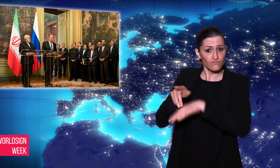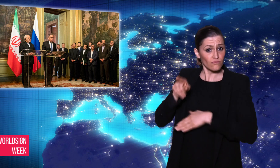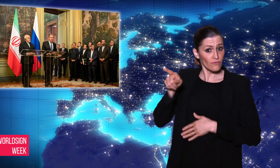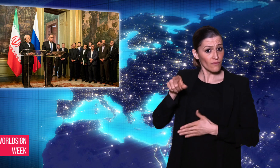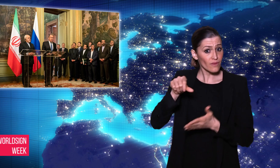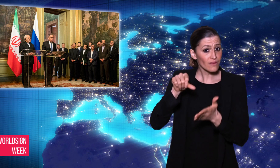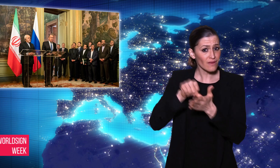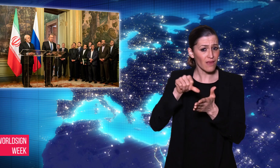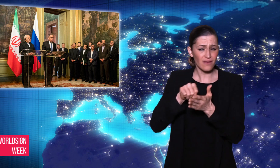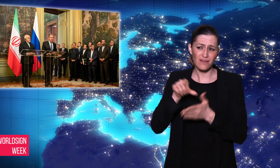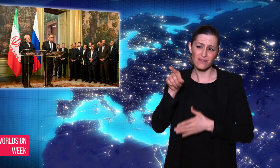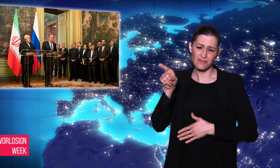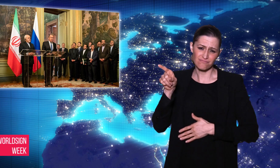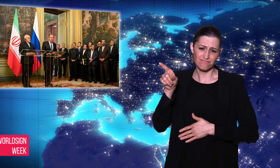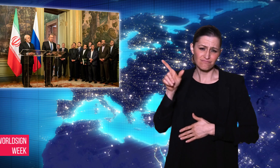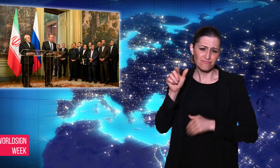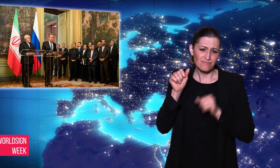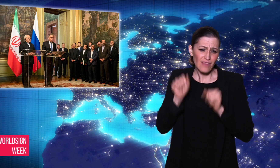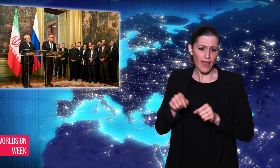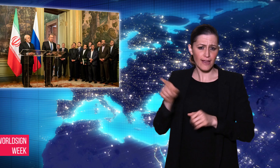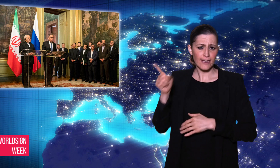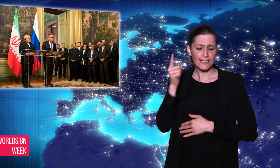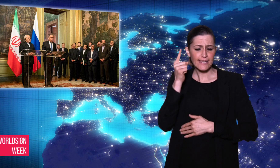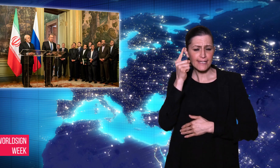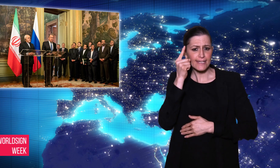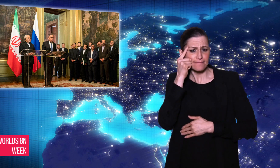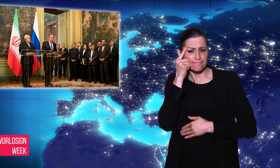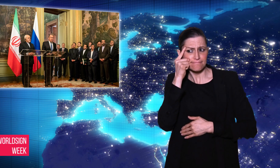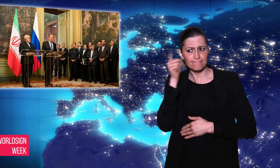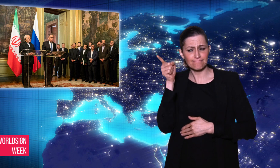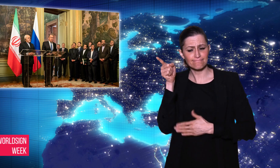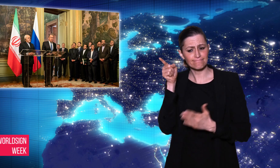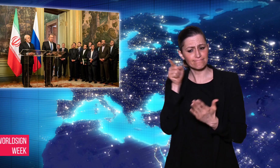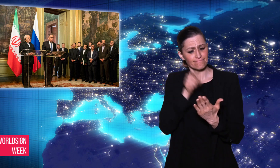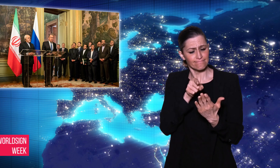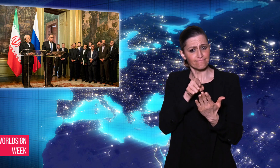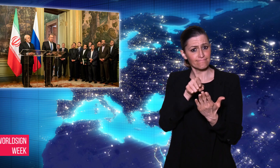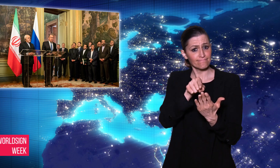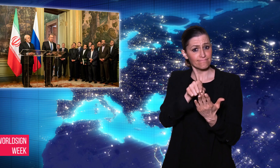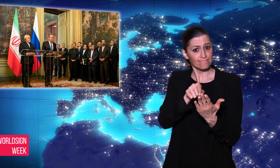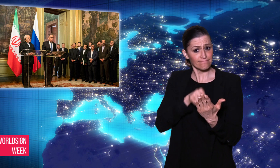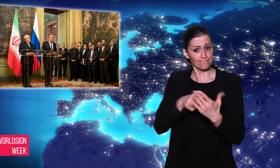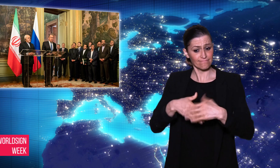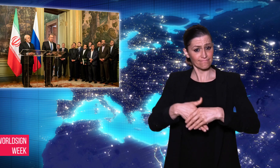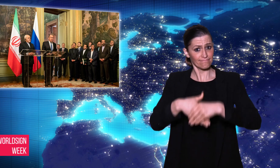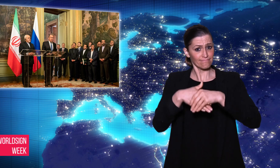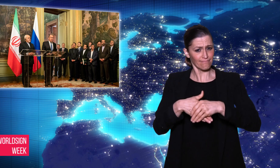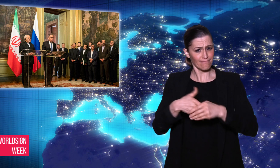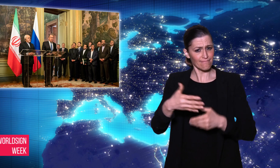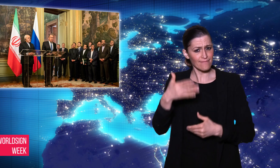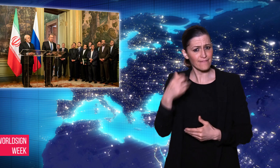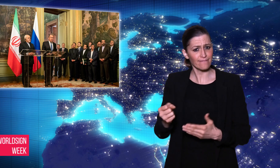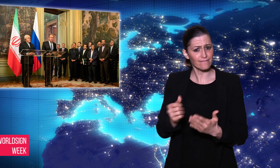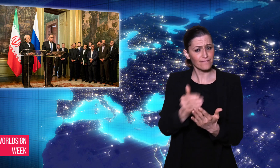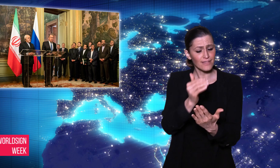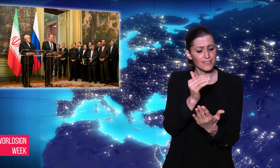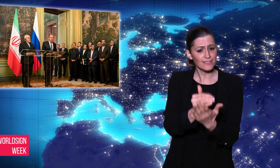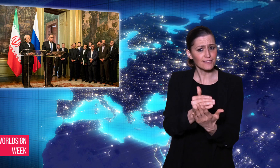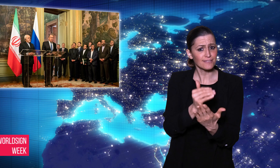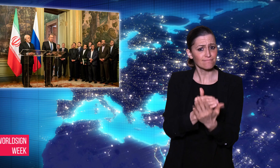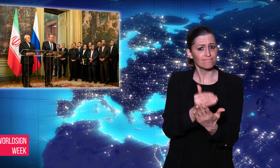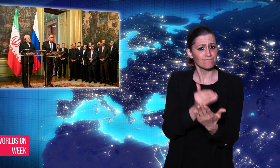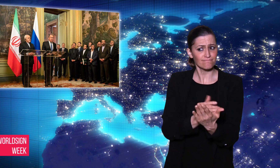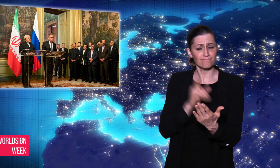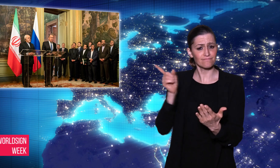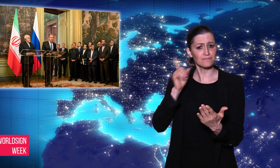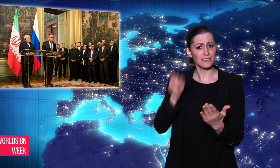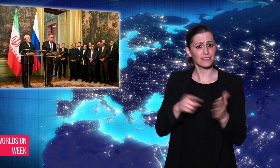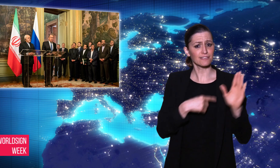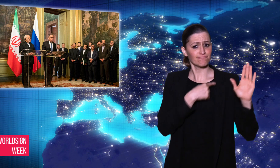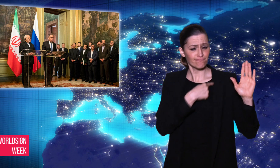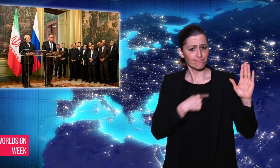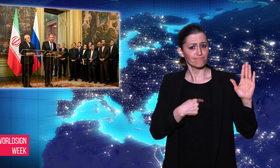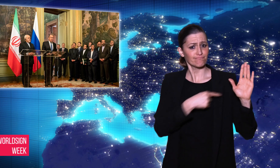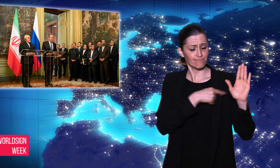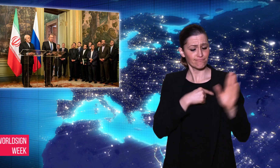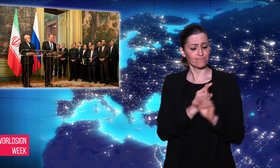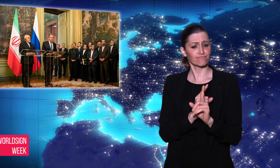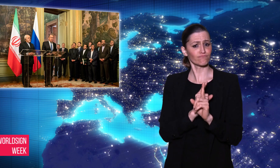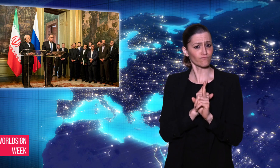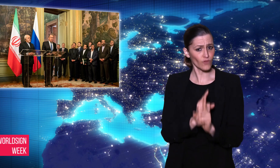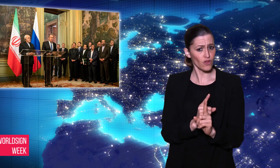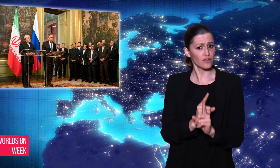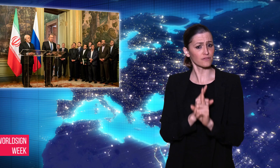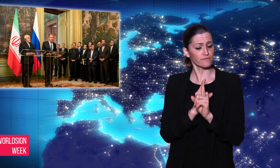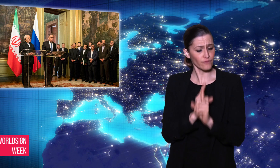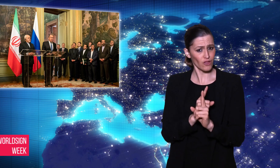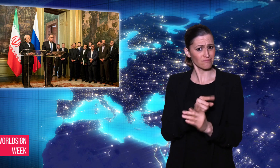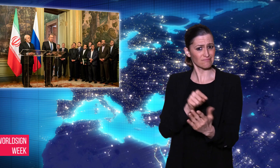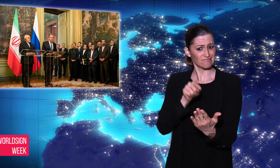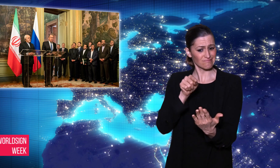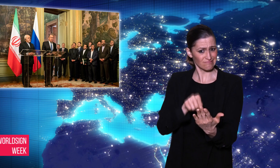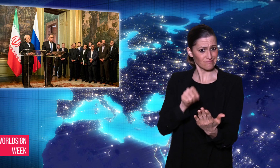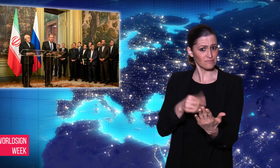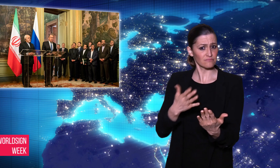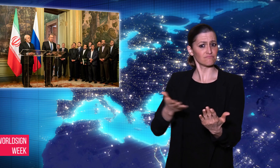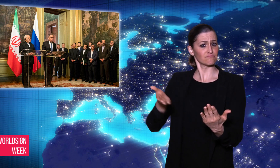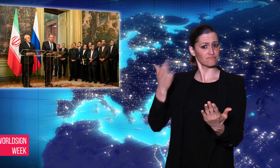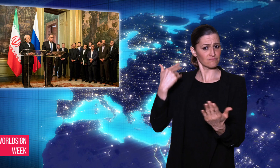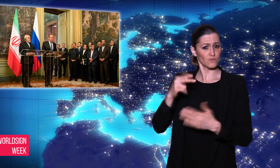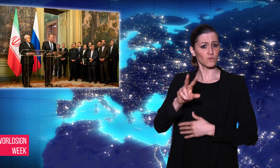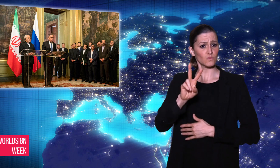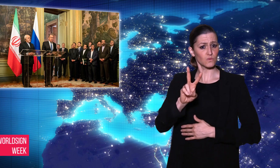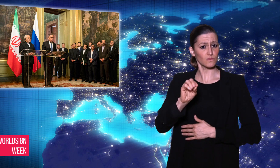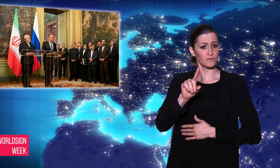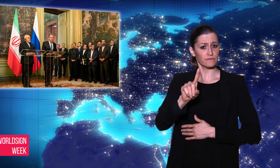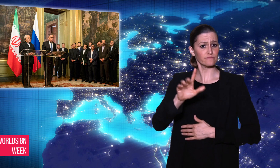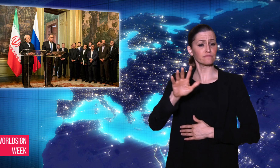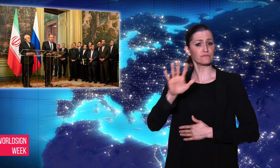concerning and encouraged Iran to continue to meet their commitments